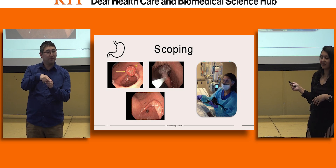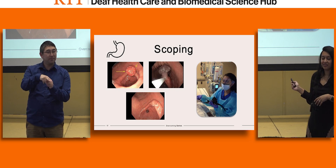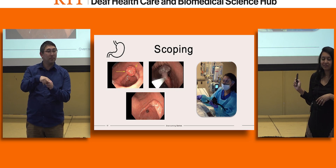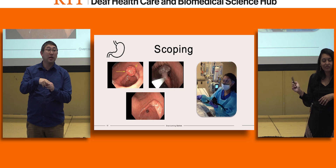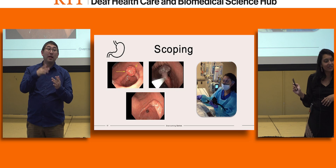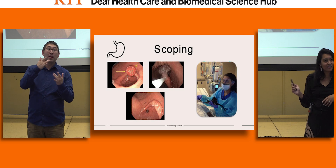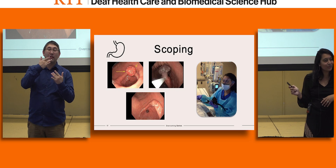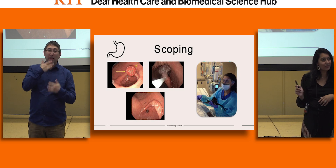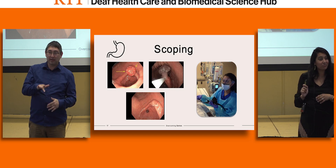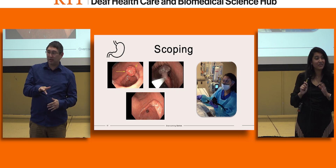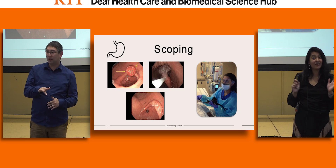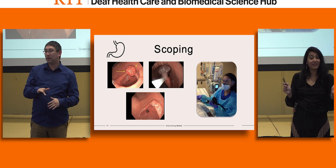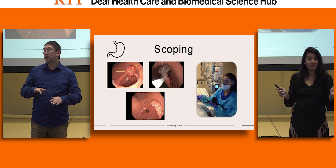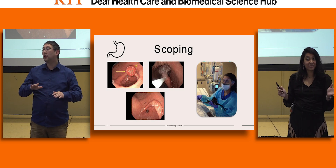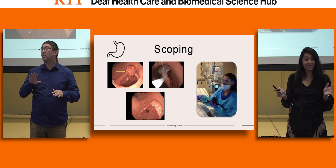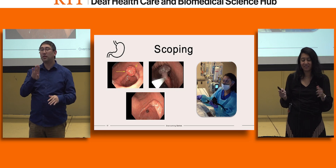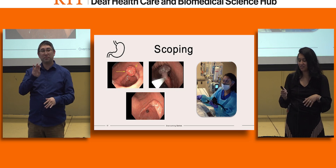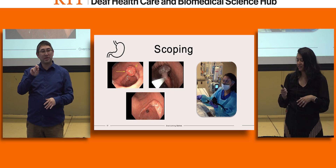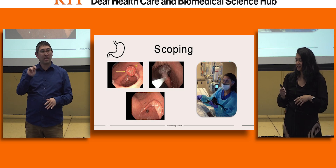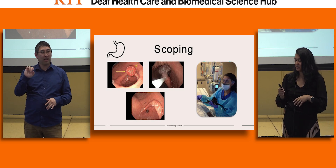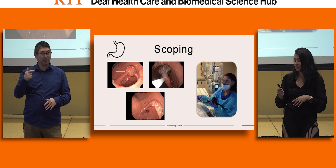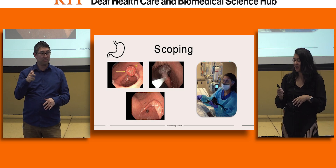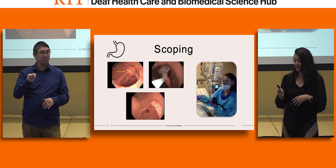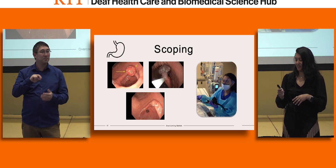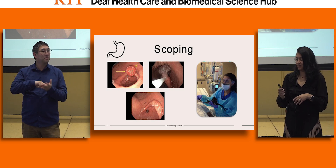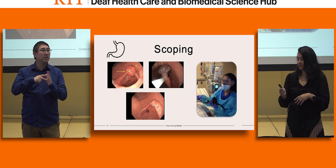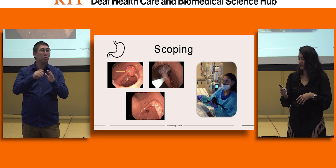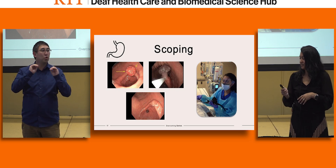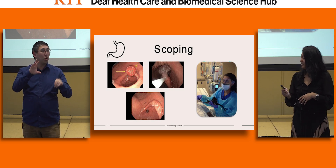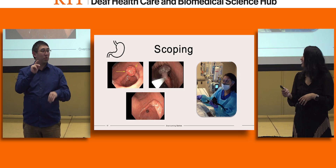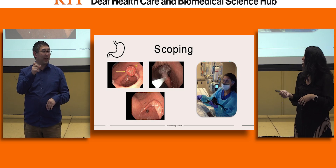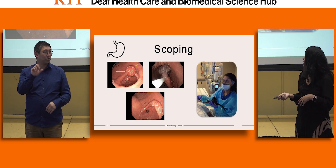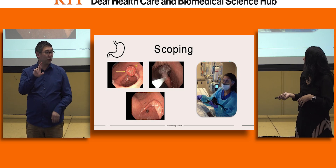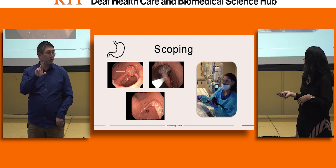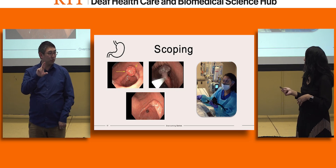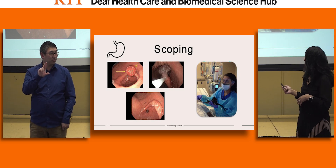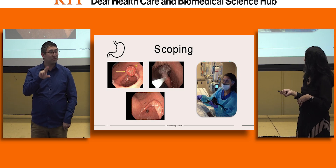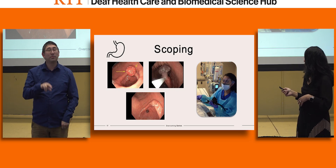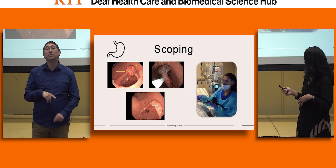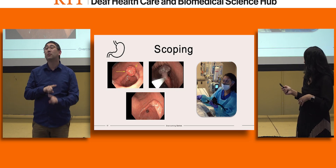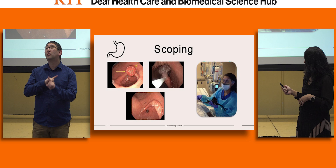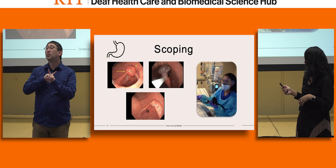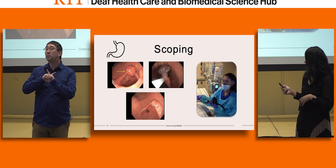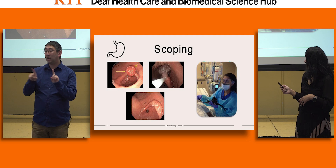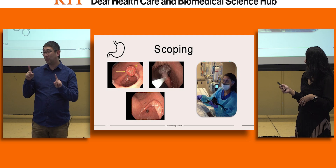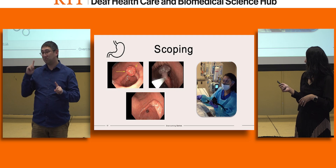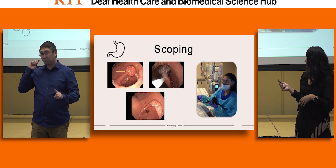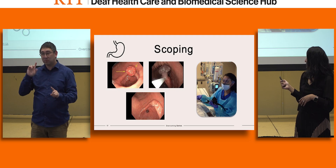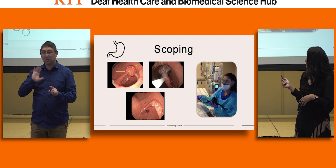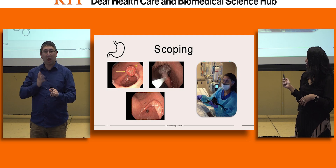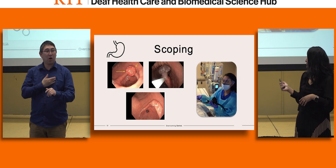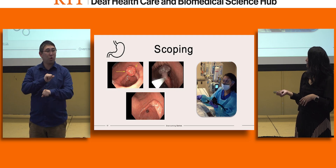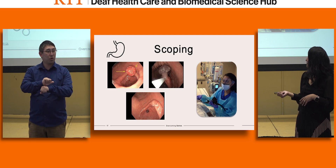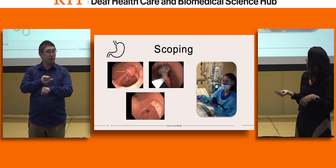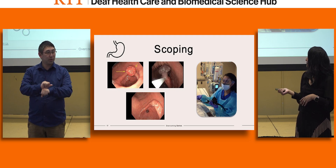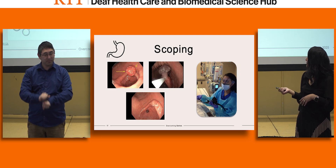Thankfully, this was benign pathology, so not cancerous. But this is some of the things that we do.